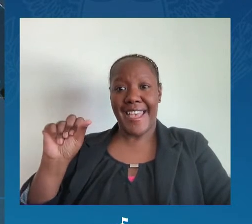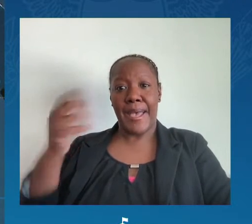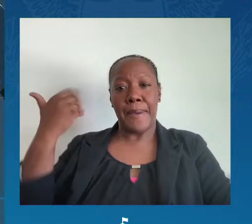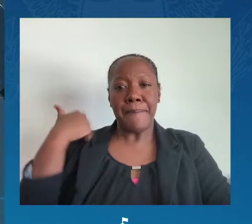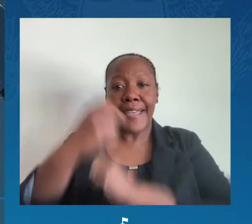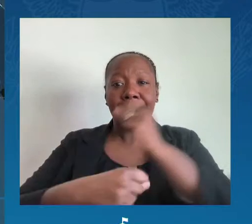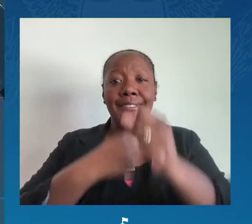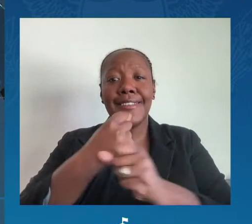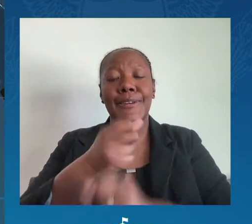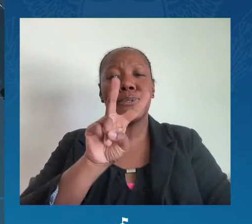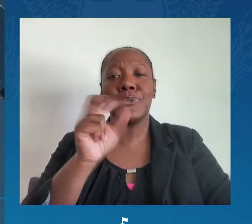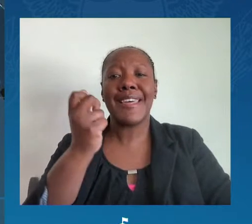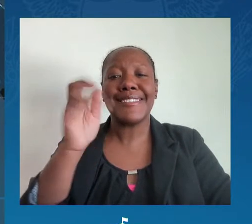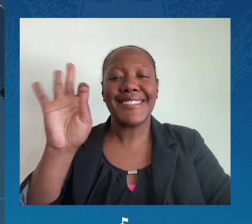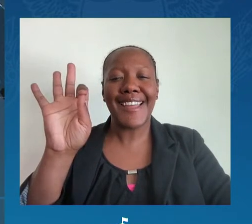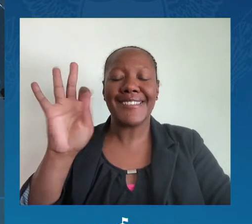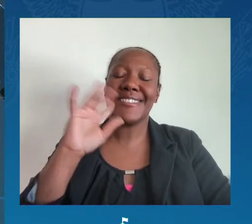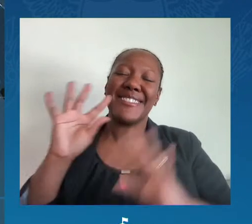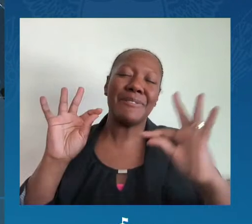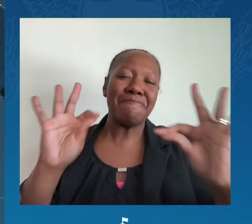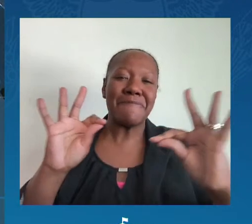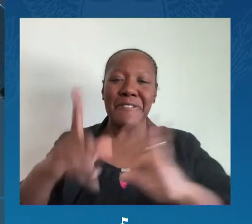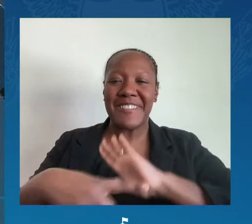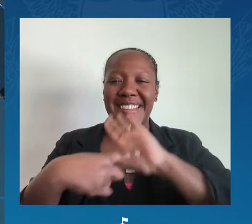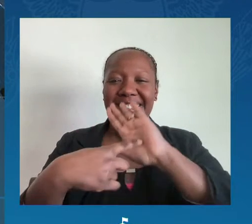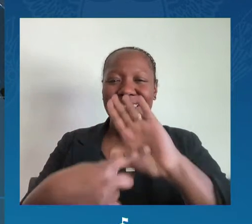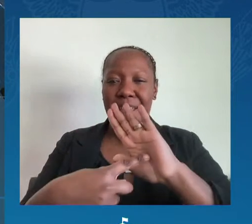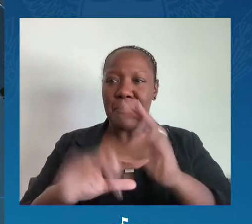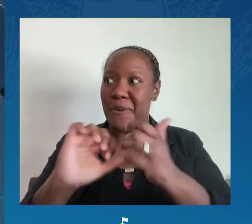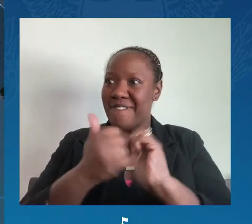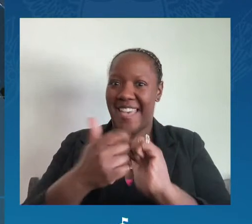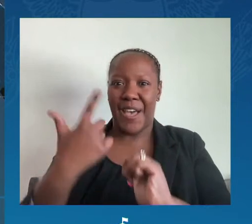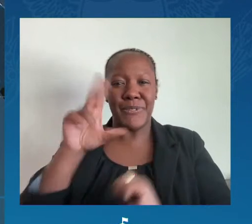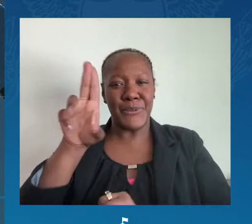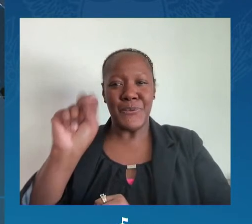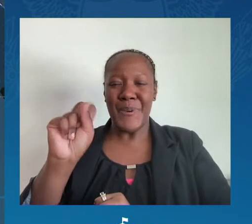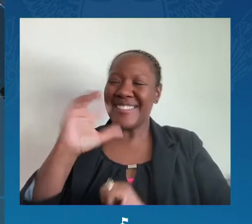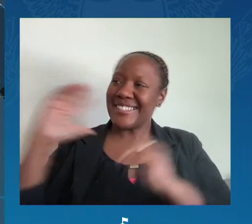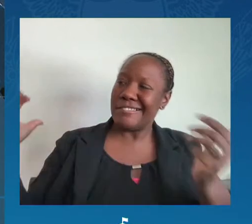on the United States large and engage diaspora communities to build closer ties between Ghana,